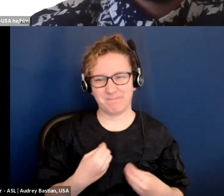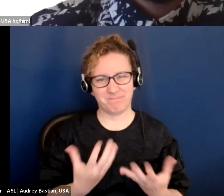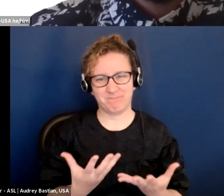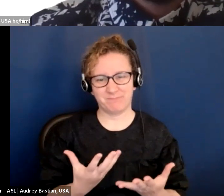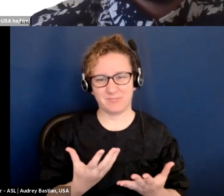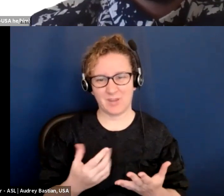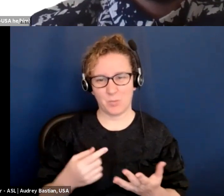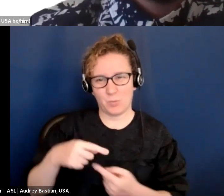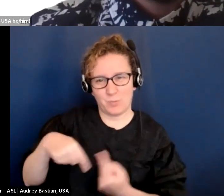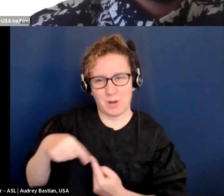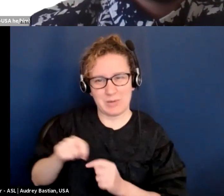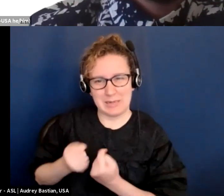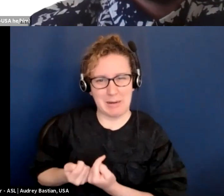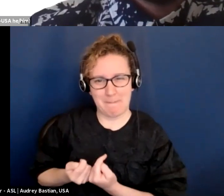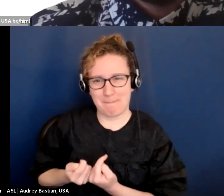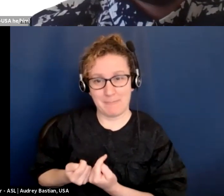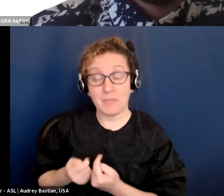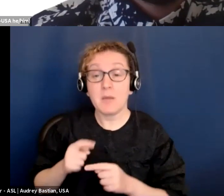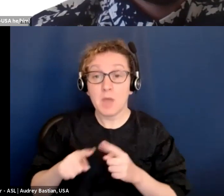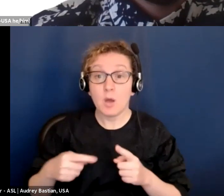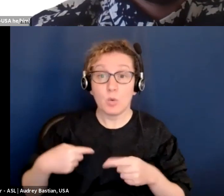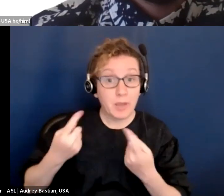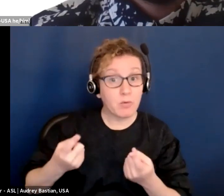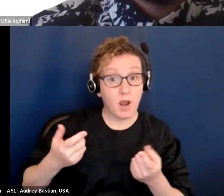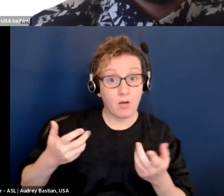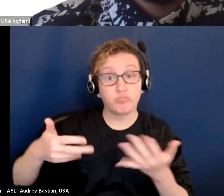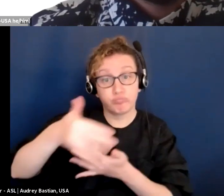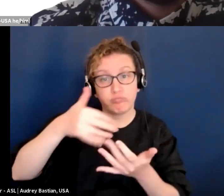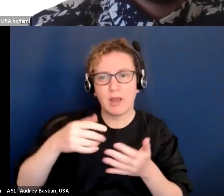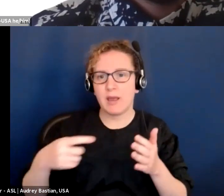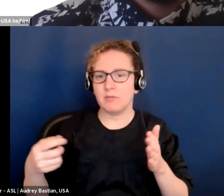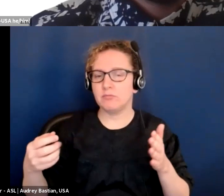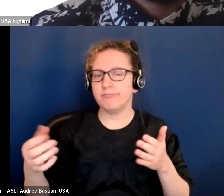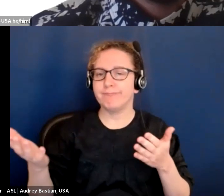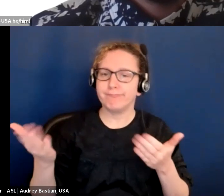but we have been around long enough to be able to guide students toward here is a scholarship